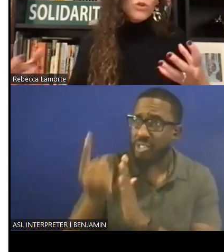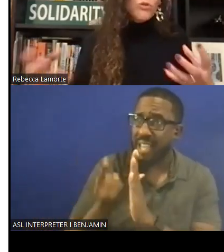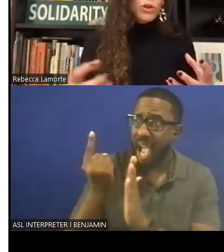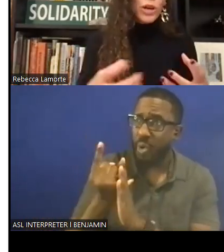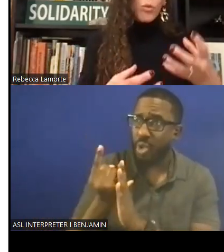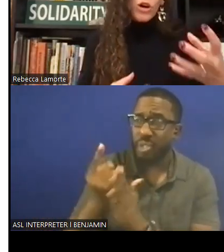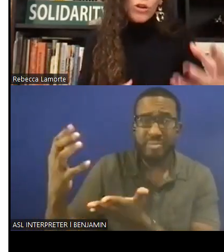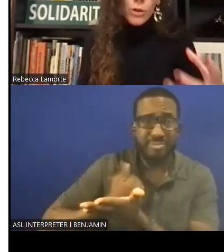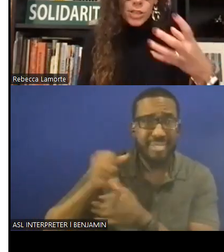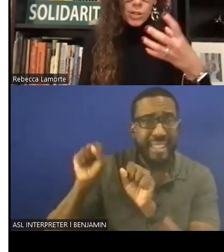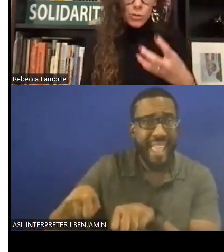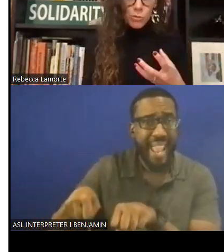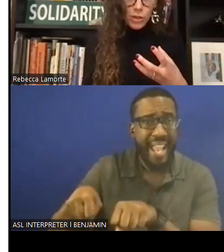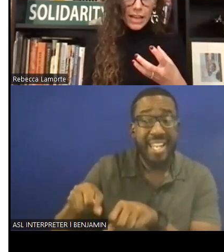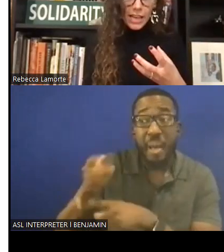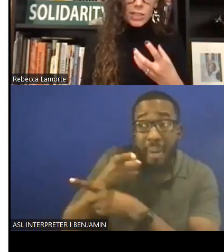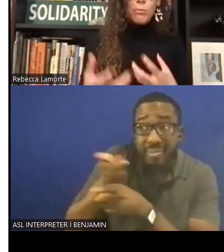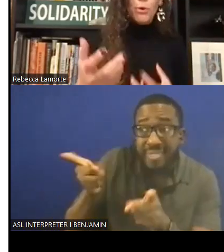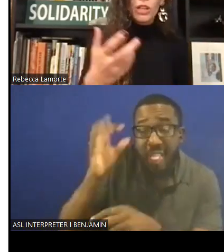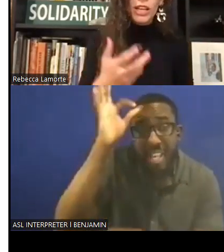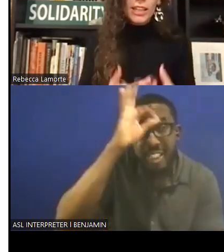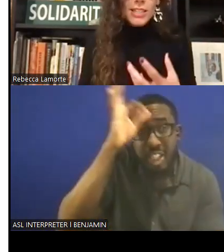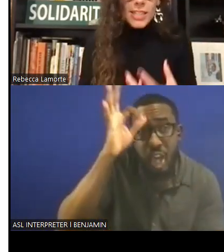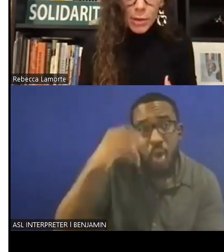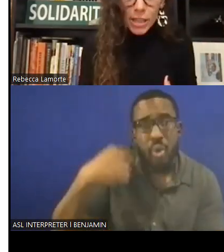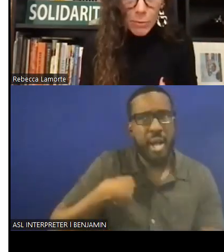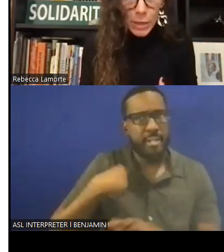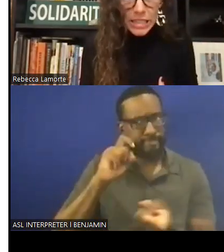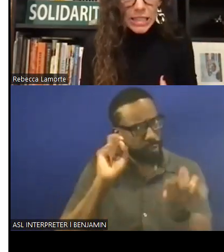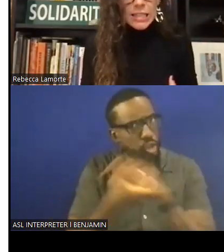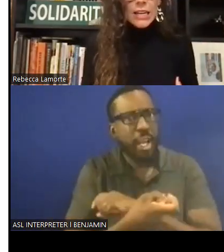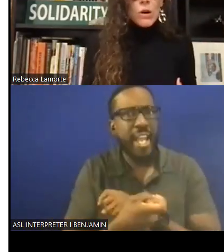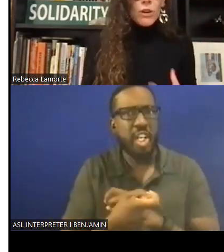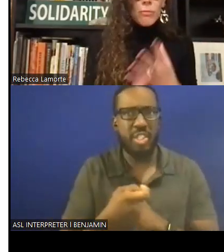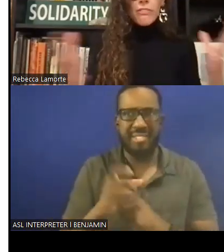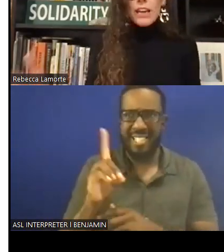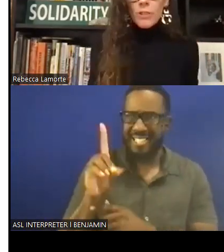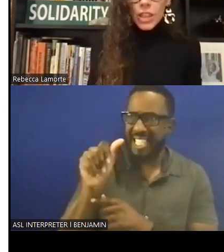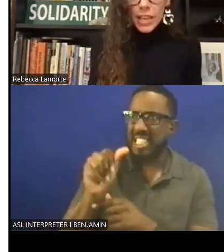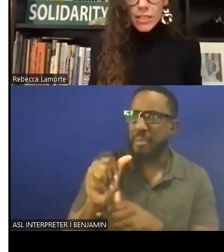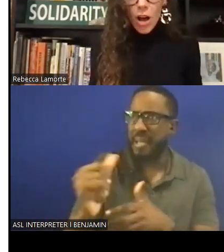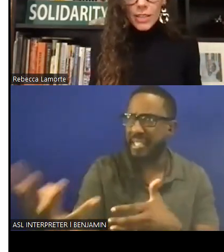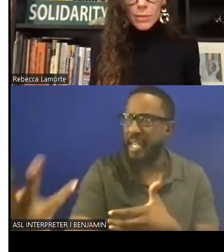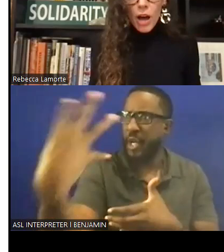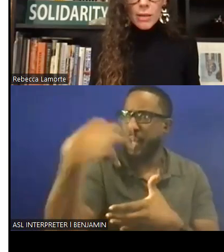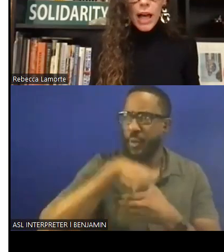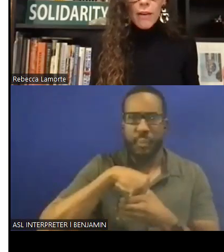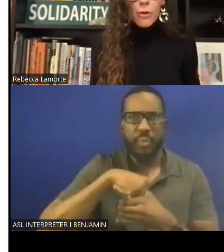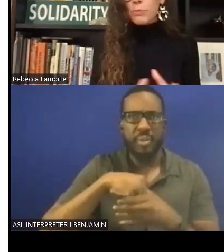So viewing workforce issues through that lens and pulling in the disability pieces. One of my favorite things on this policy platform